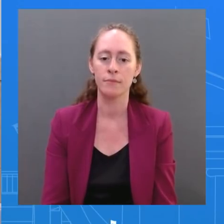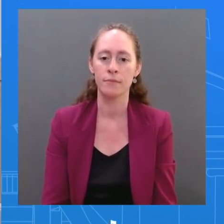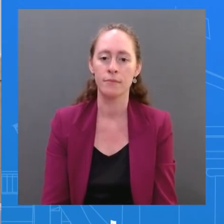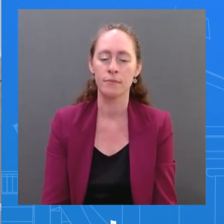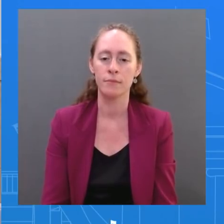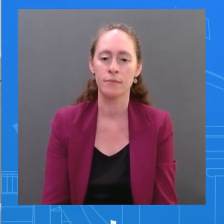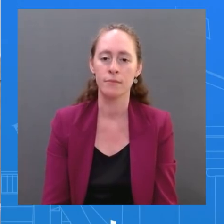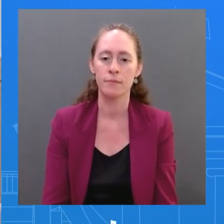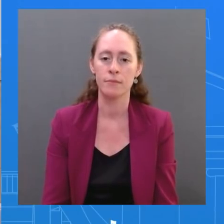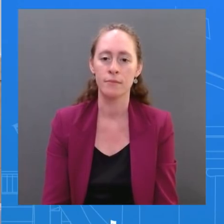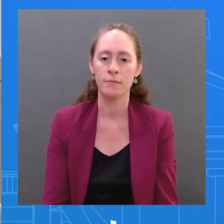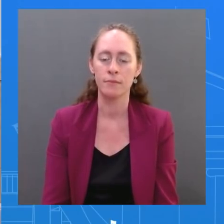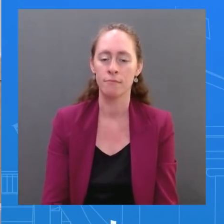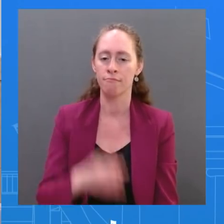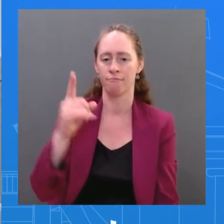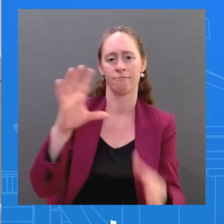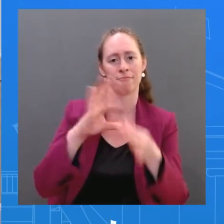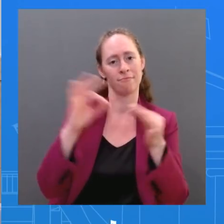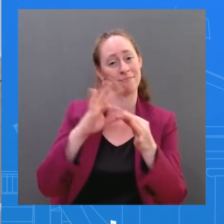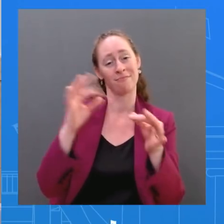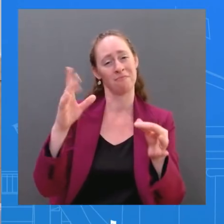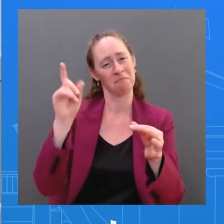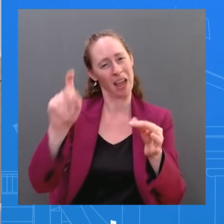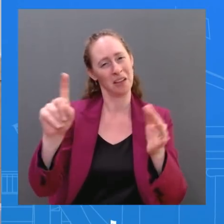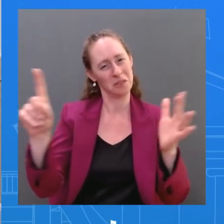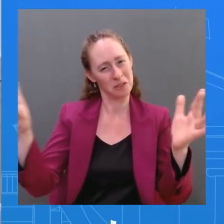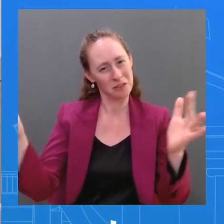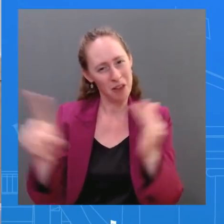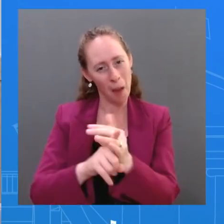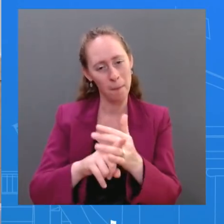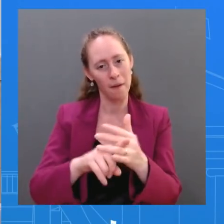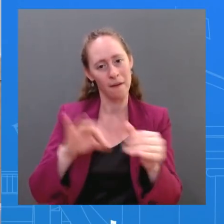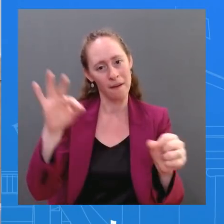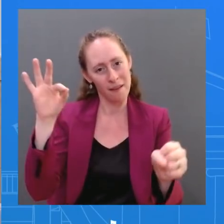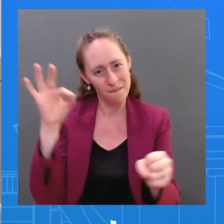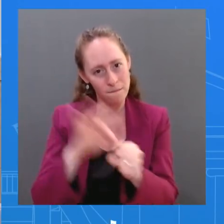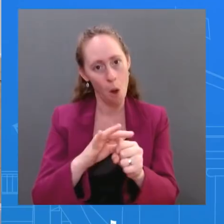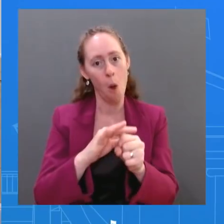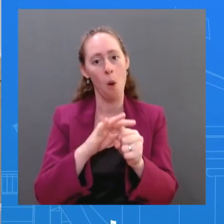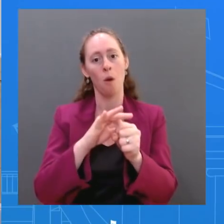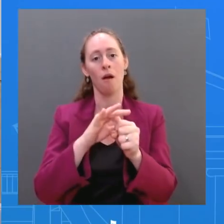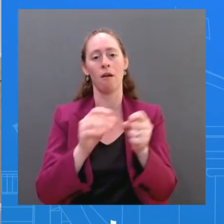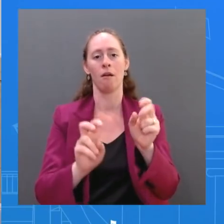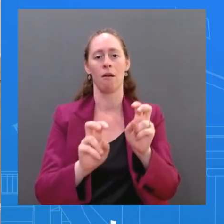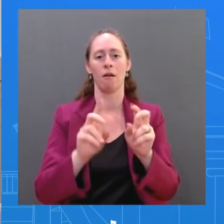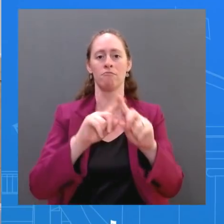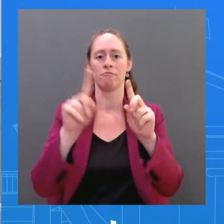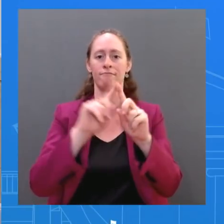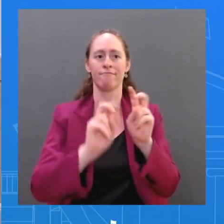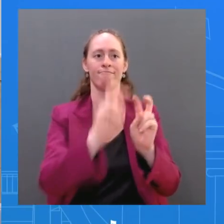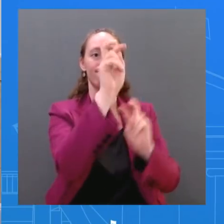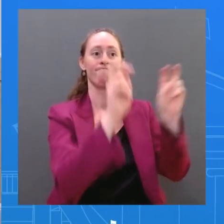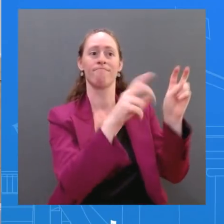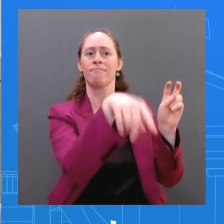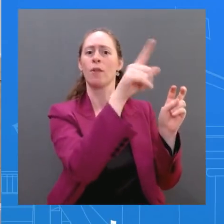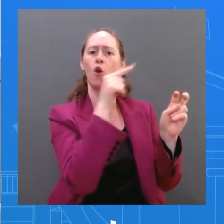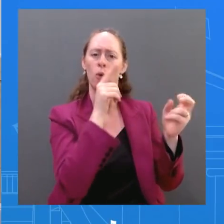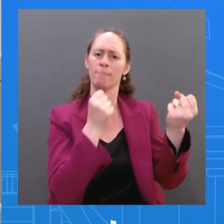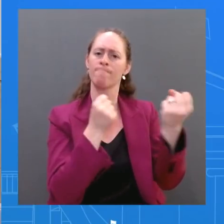that that is the Democrats' best path forward at this point in getting some sort of legislation passed that would legalize abortion access --